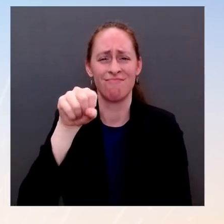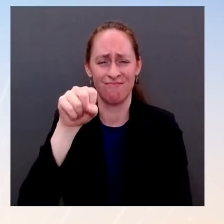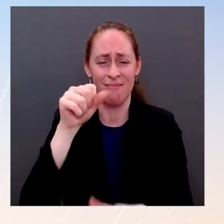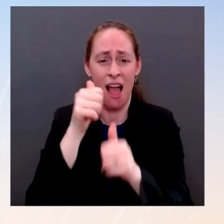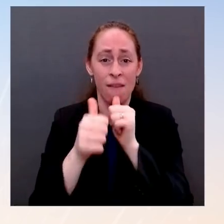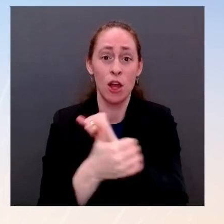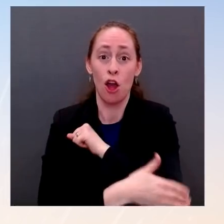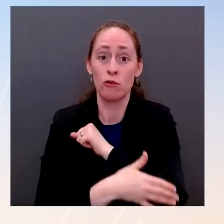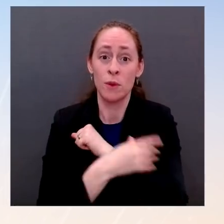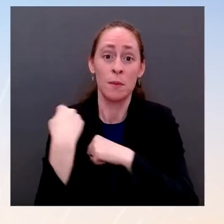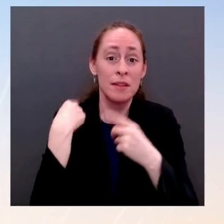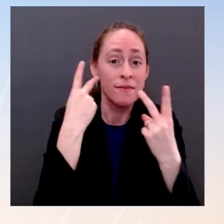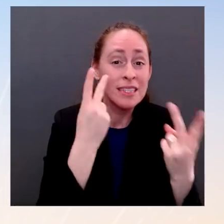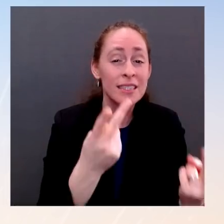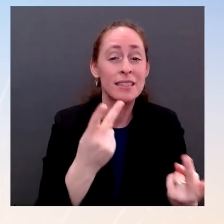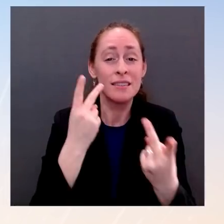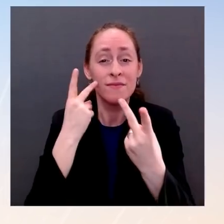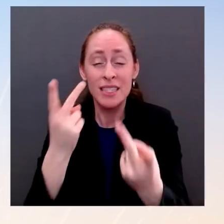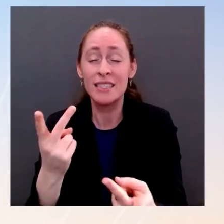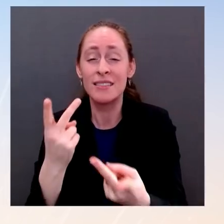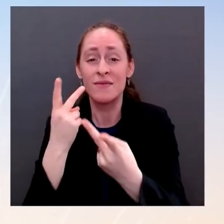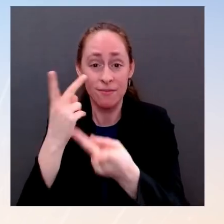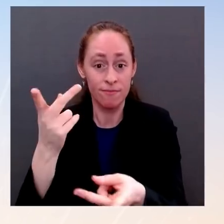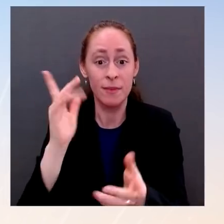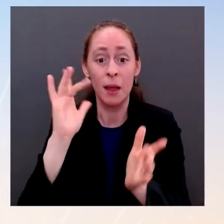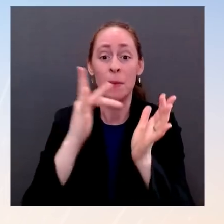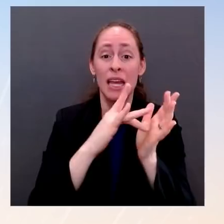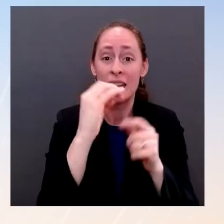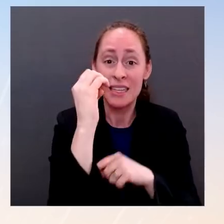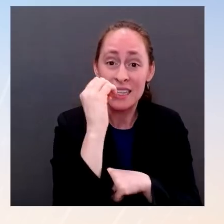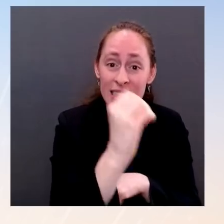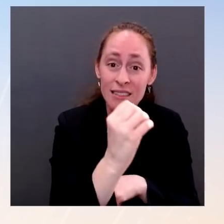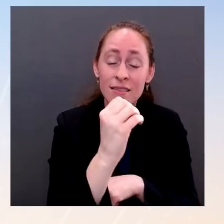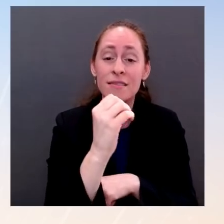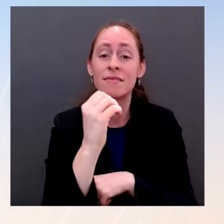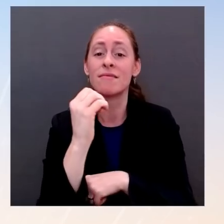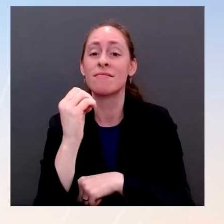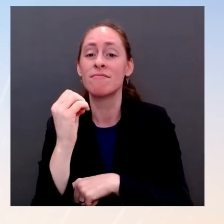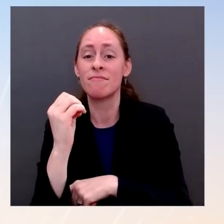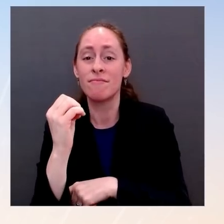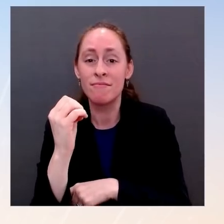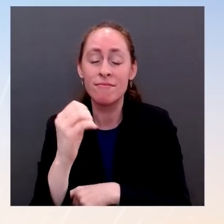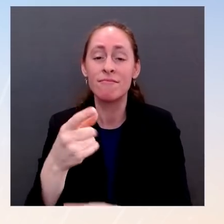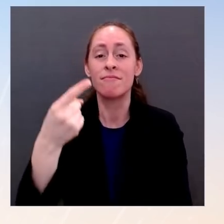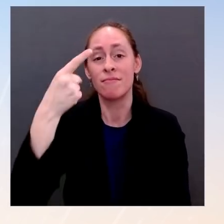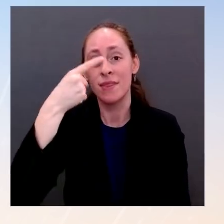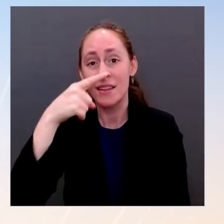Indonesia, Thailand, and other parts of the world. And the reason there's so much enthusiasm is that countries do want a choice.